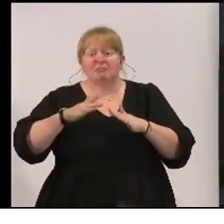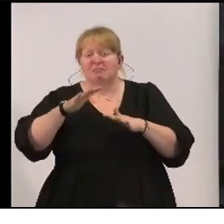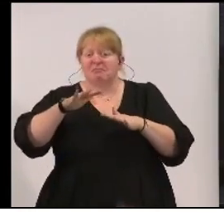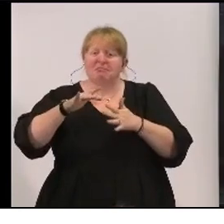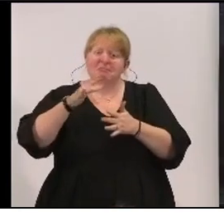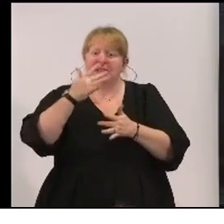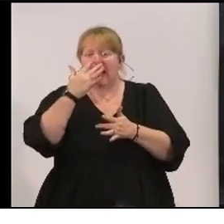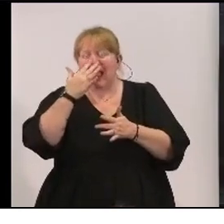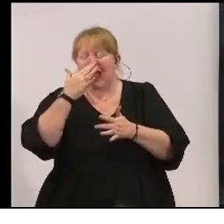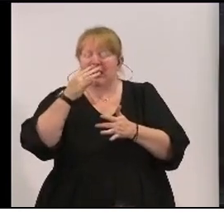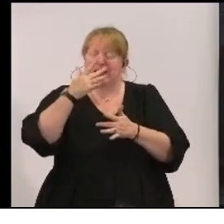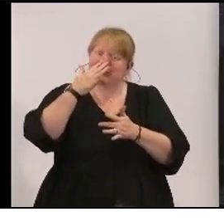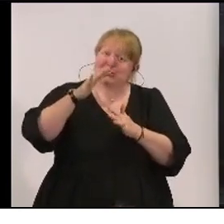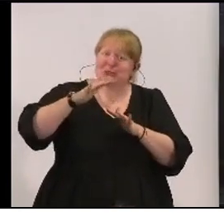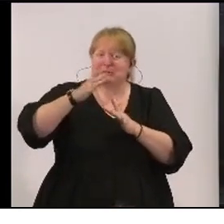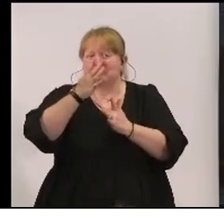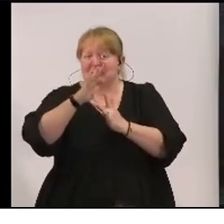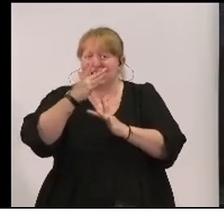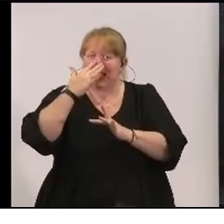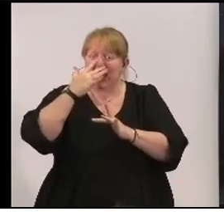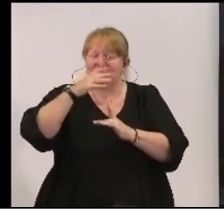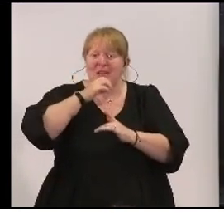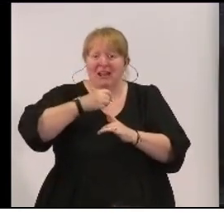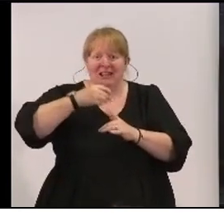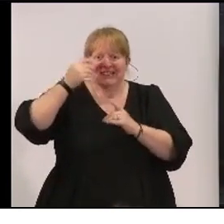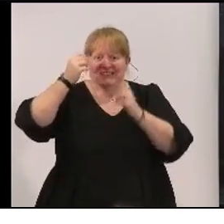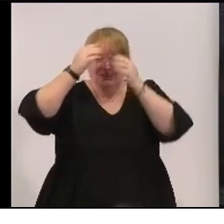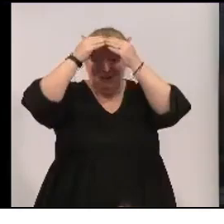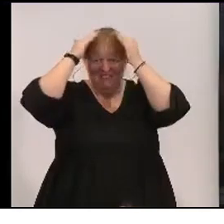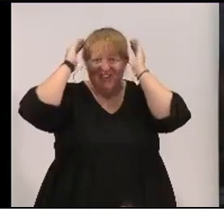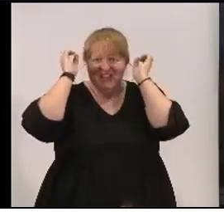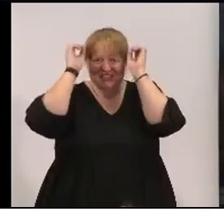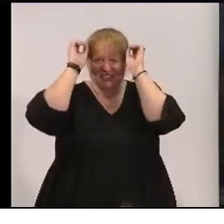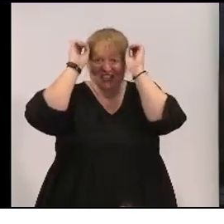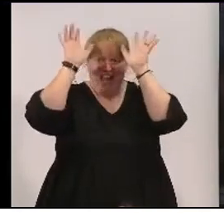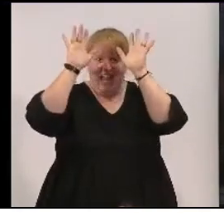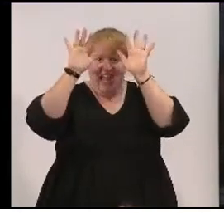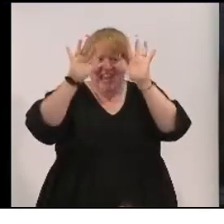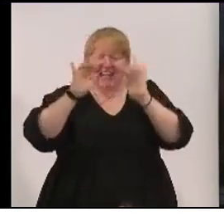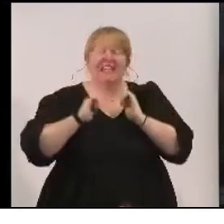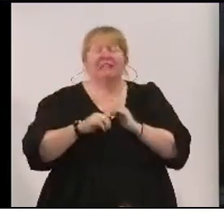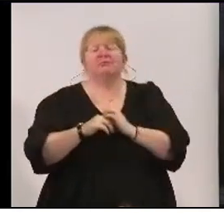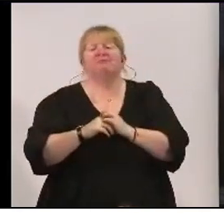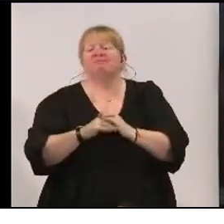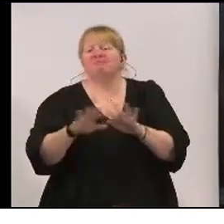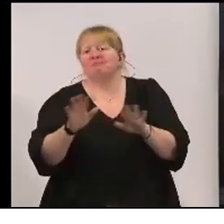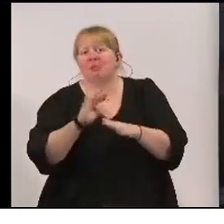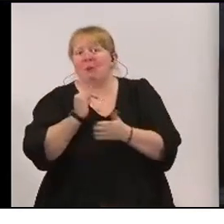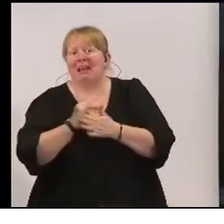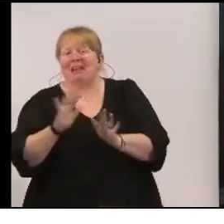male and I've got a shiny forehead. But you know, it's not all bad